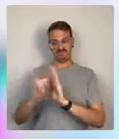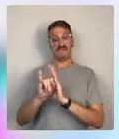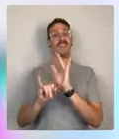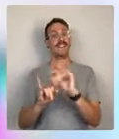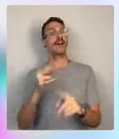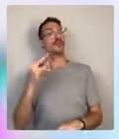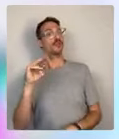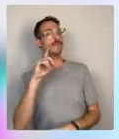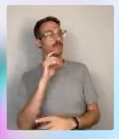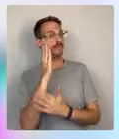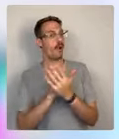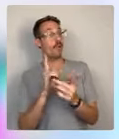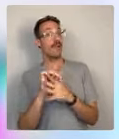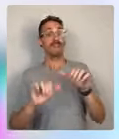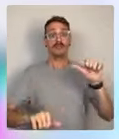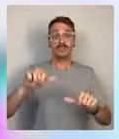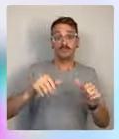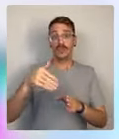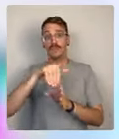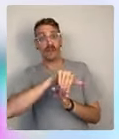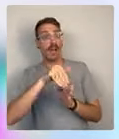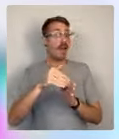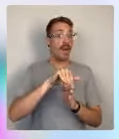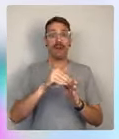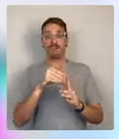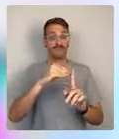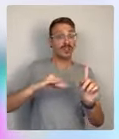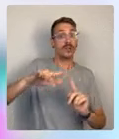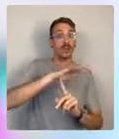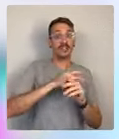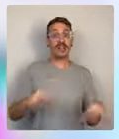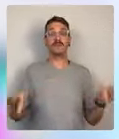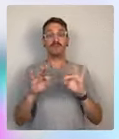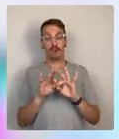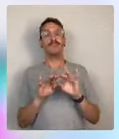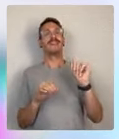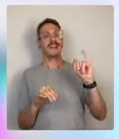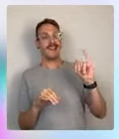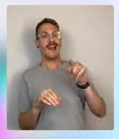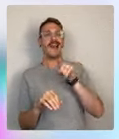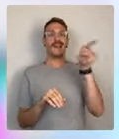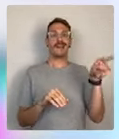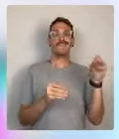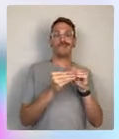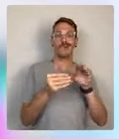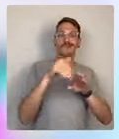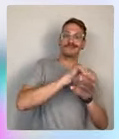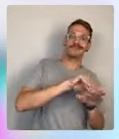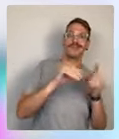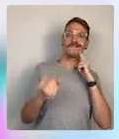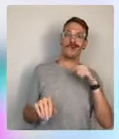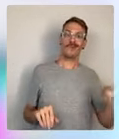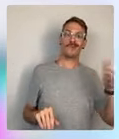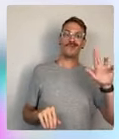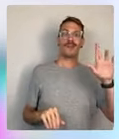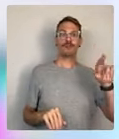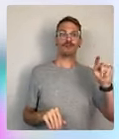And so, I think humans are gonna play a big role in the component where subjective human context is important, and AI will probably play a larger part